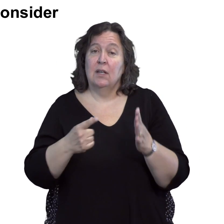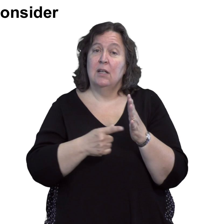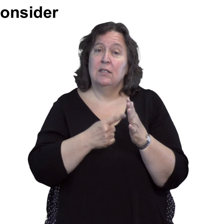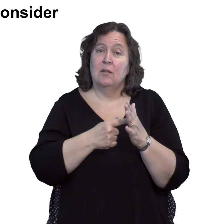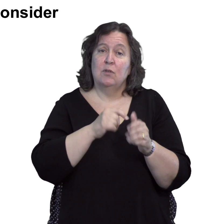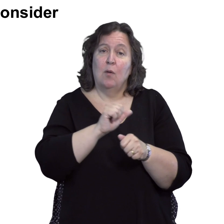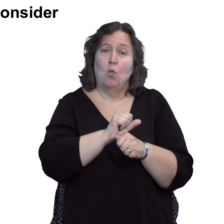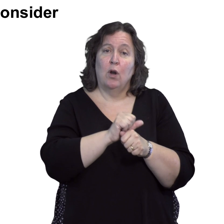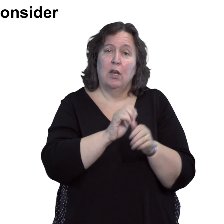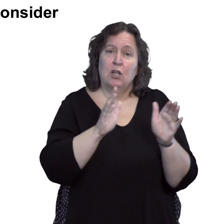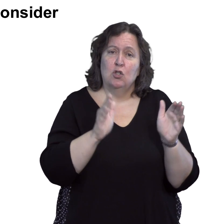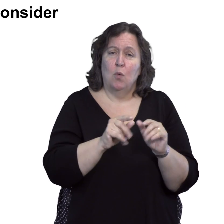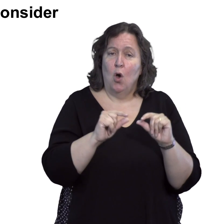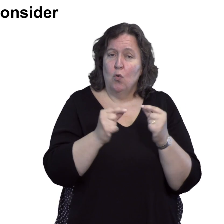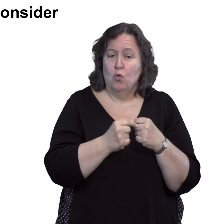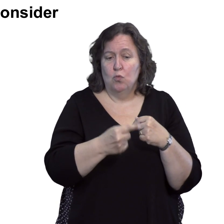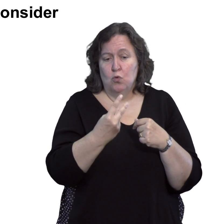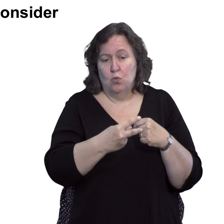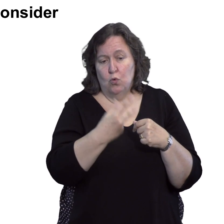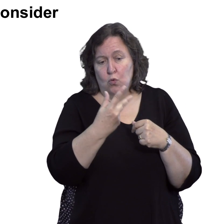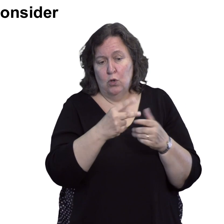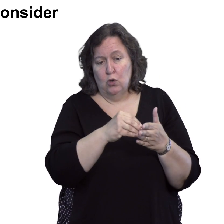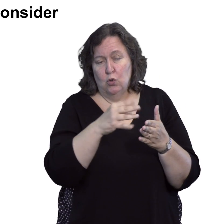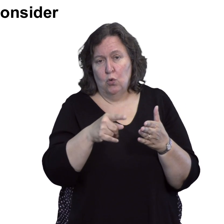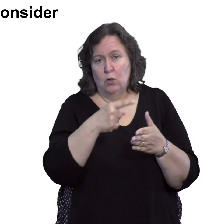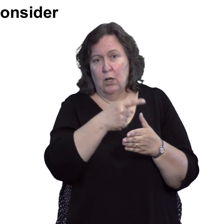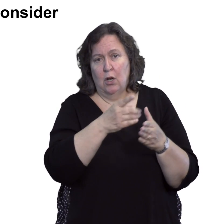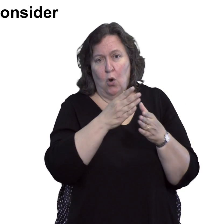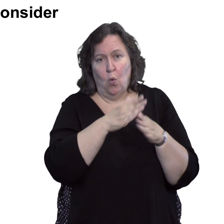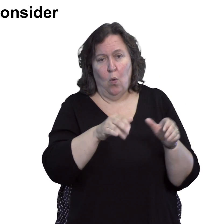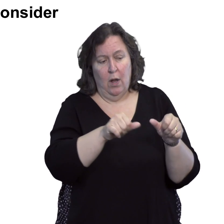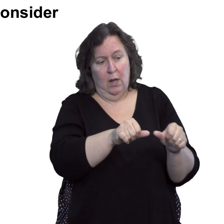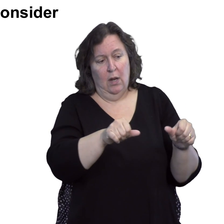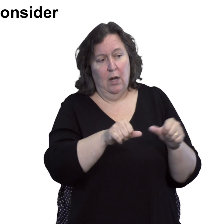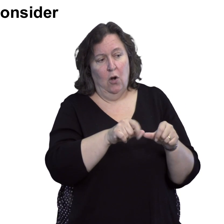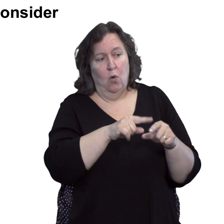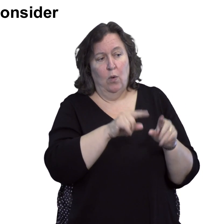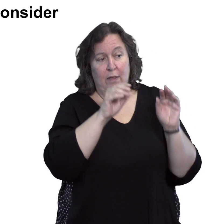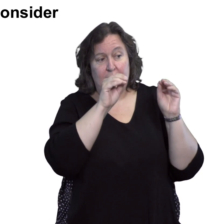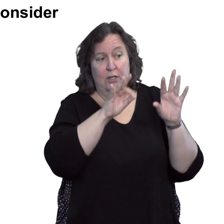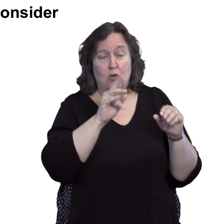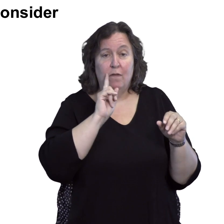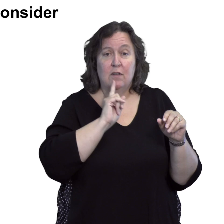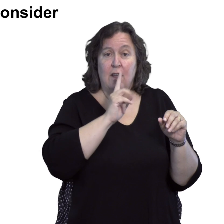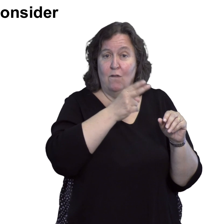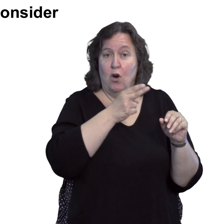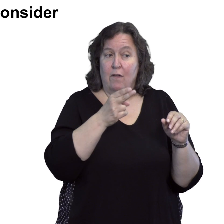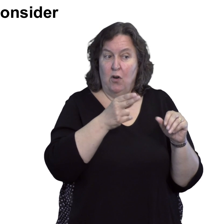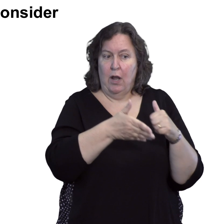Sometimes working in small groups of 2-3 kids in a quieter space with a teacher of deaf/hard of hearing,